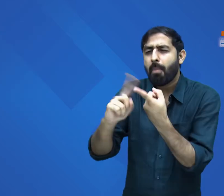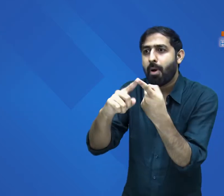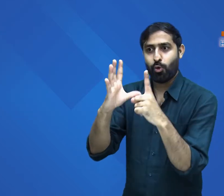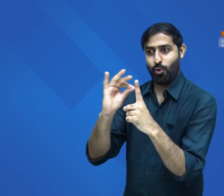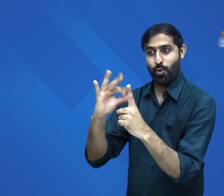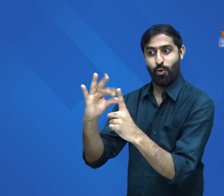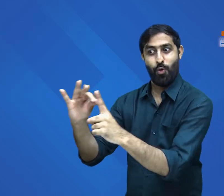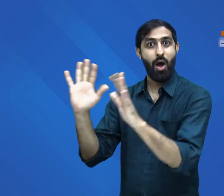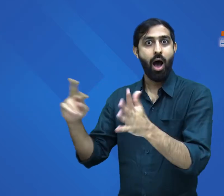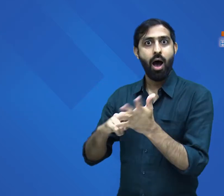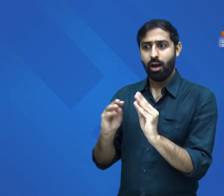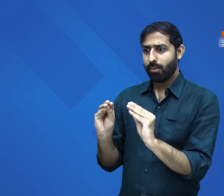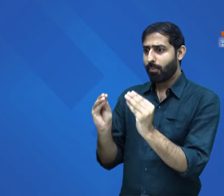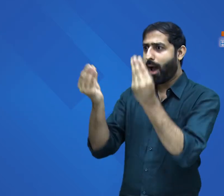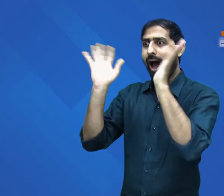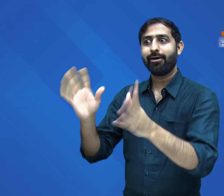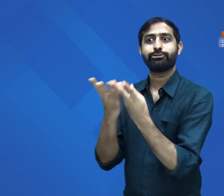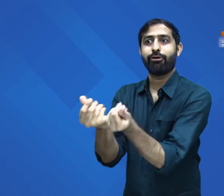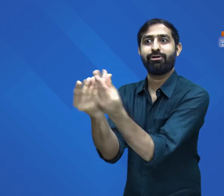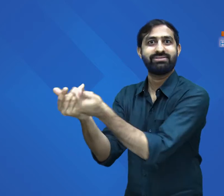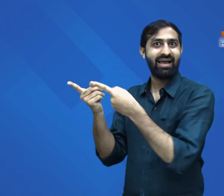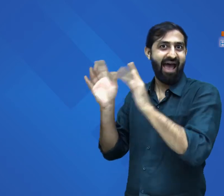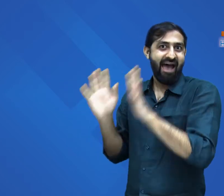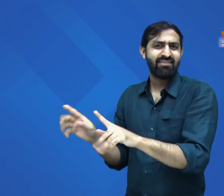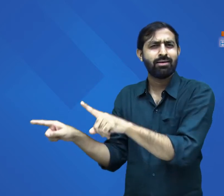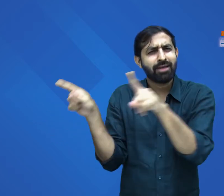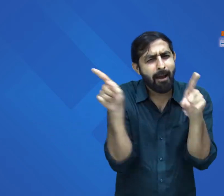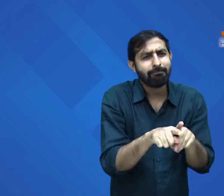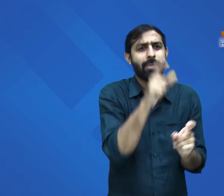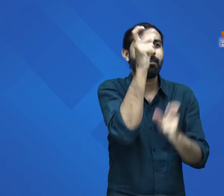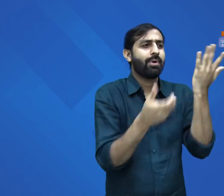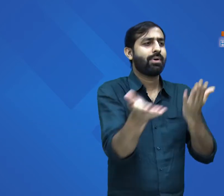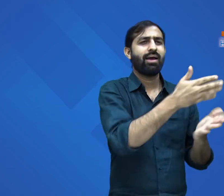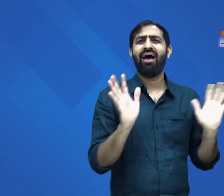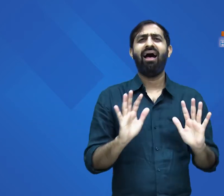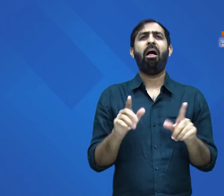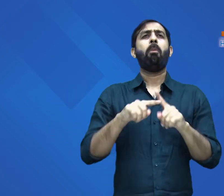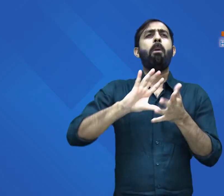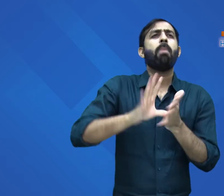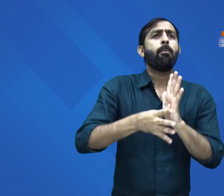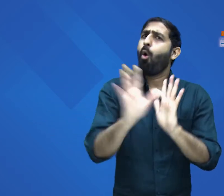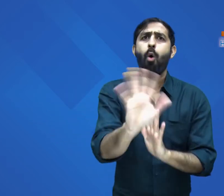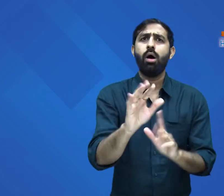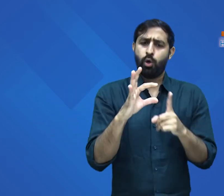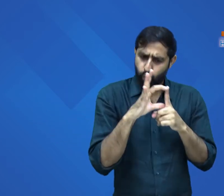same way humans can do any thing. That is why people should not demotivate themselves.